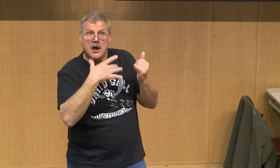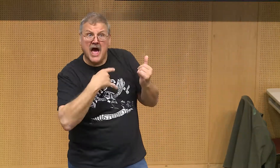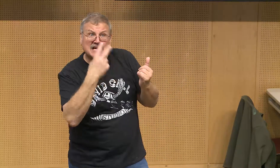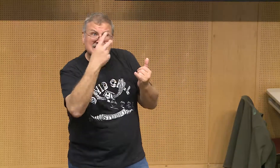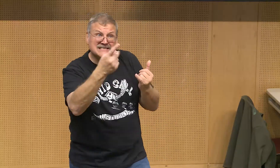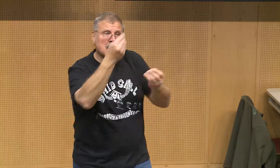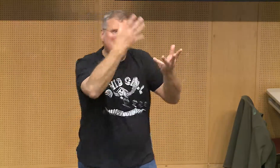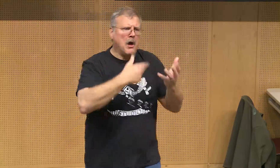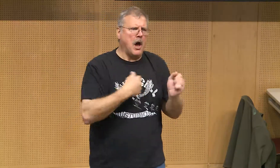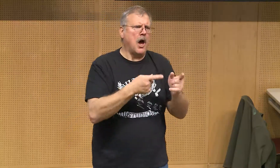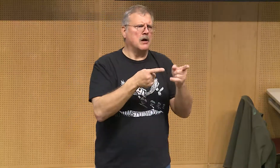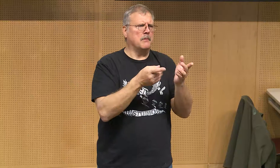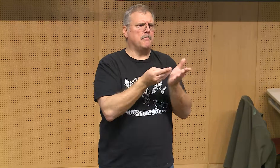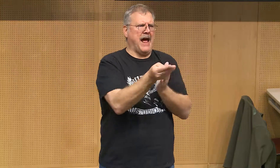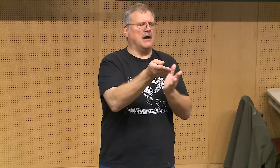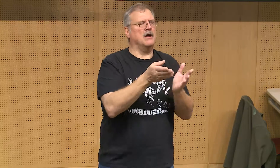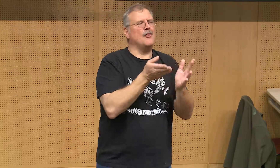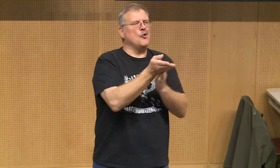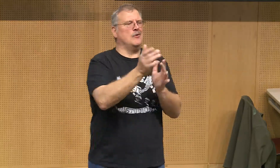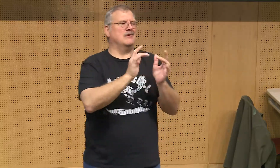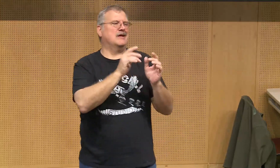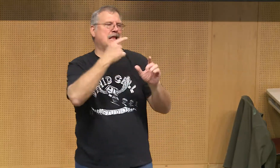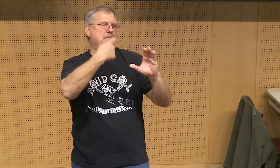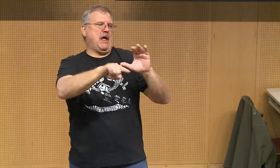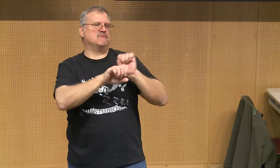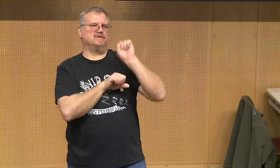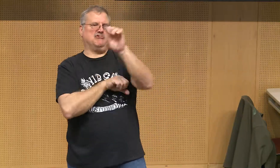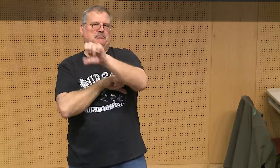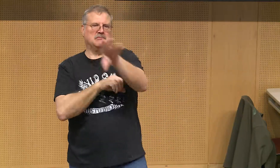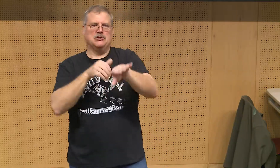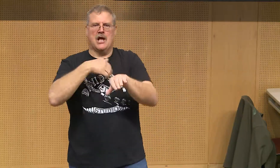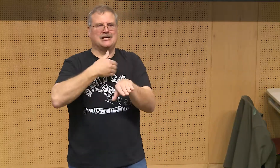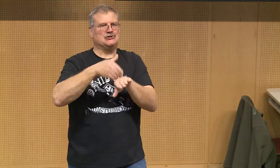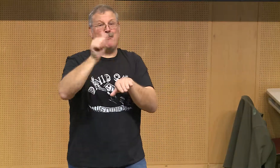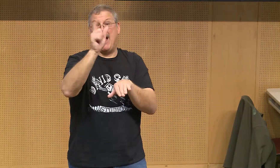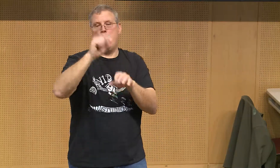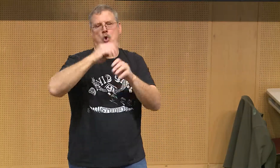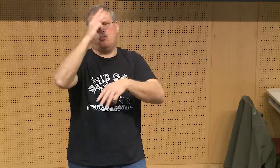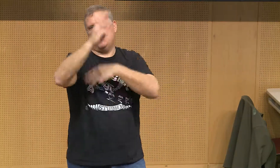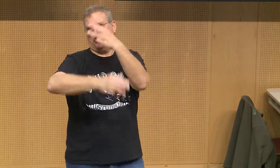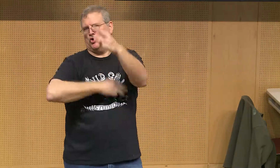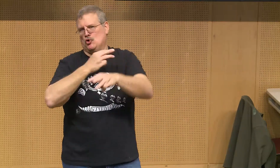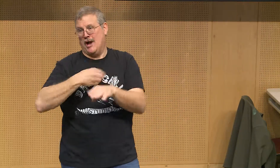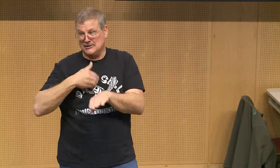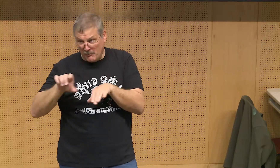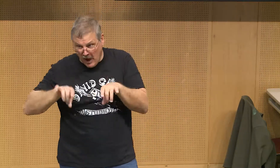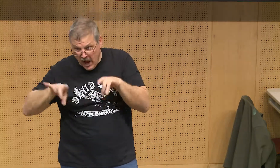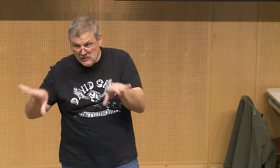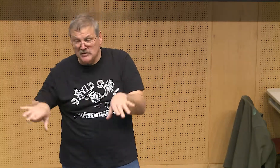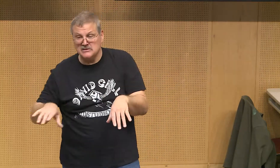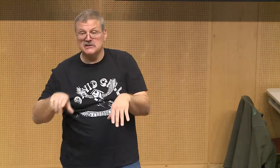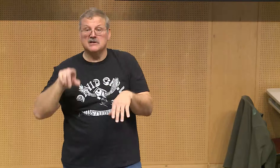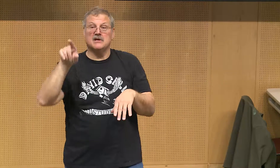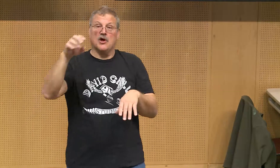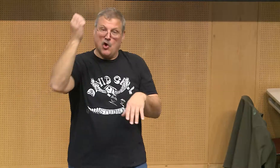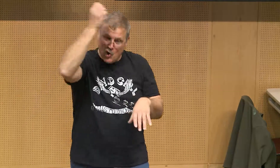If there's something you would like to buy, you can just e-mail me, and I ship my work around the world. Sometimes I've sent it to Australia and Europe,